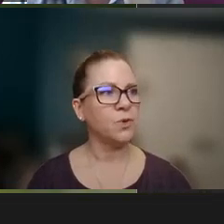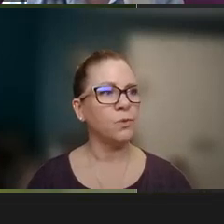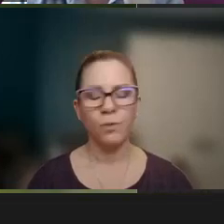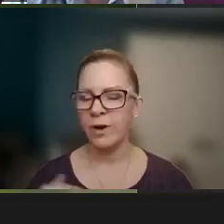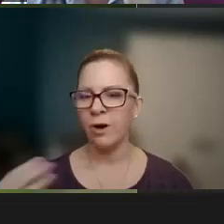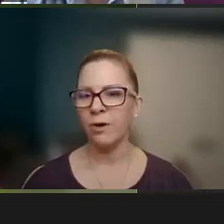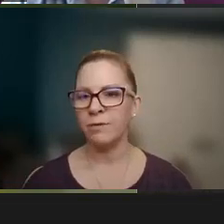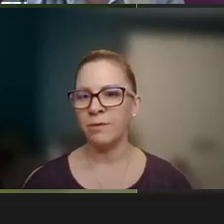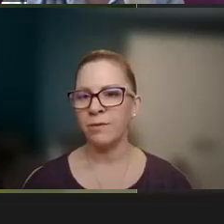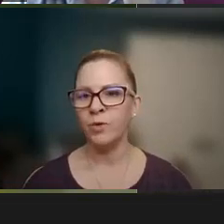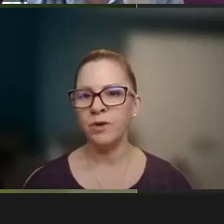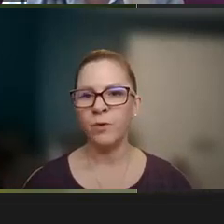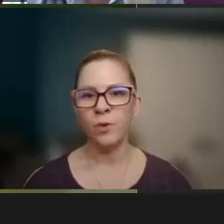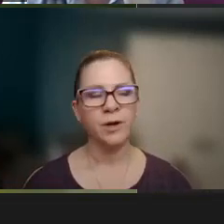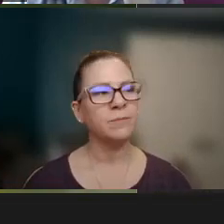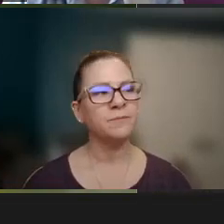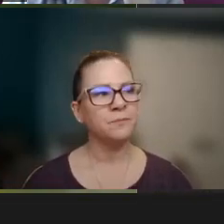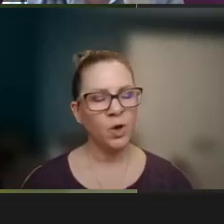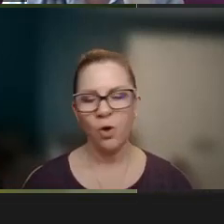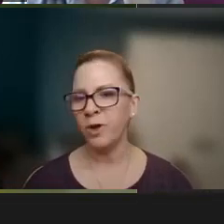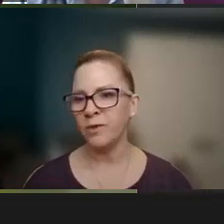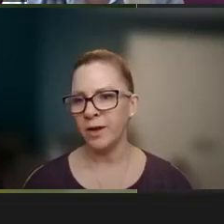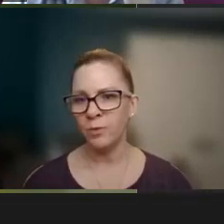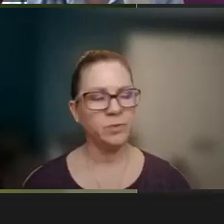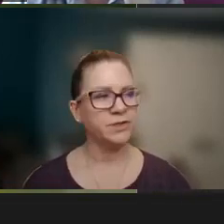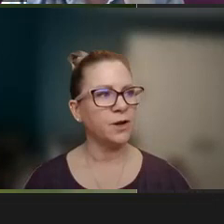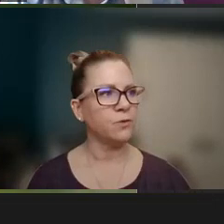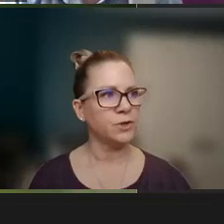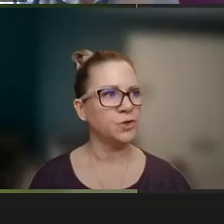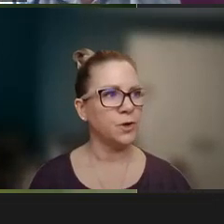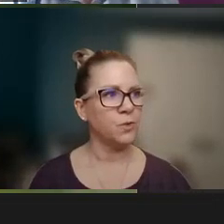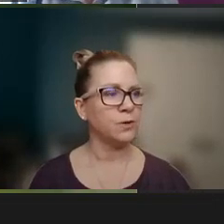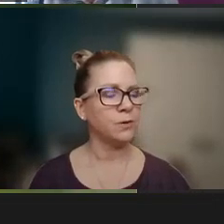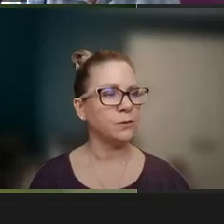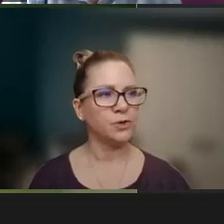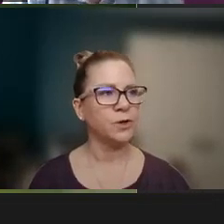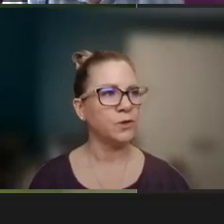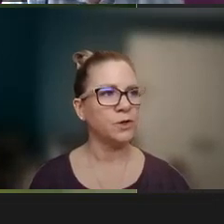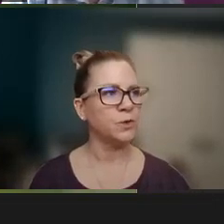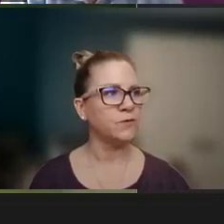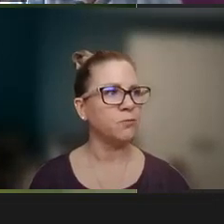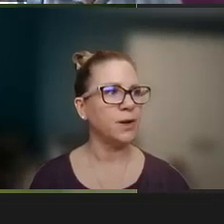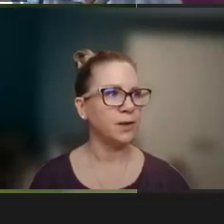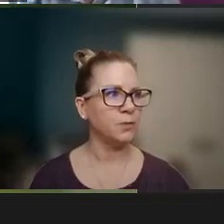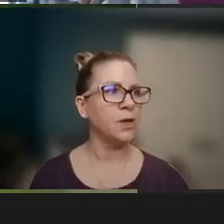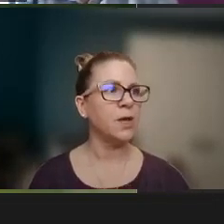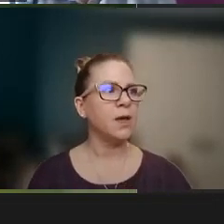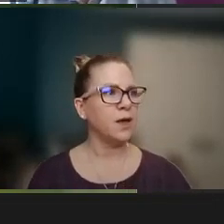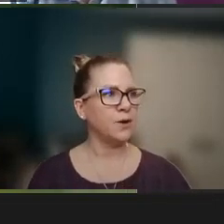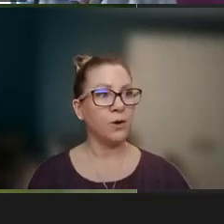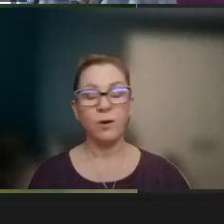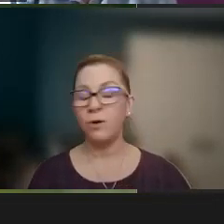SO WE ARE MOVING FORWARD HOPING THAT IT WILL BE SIGNED FOR THE 23-25 BIENNIUM, AND OUR